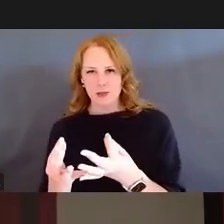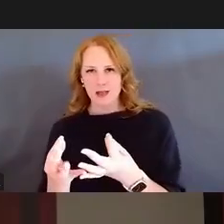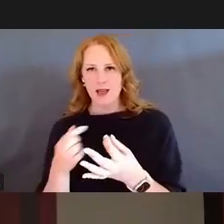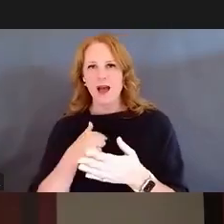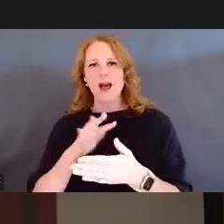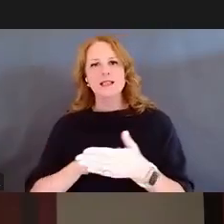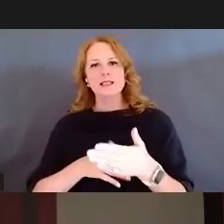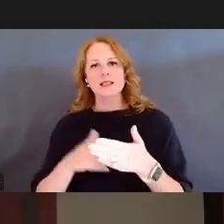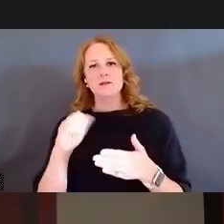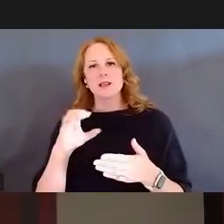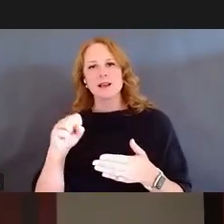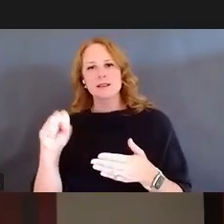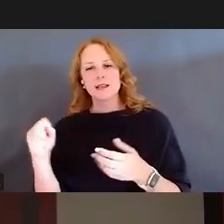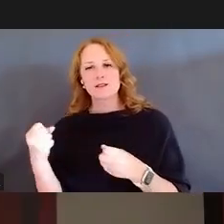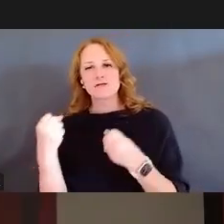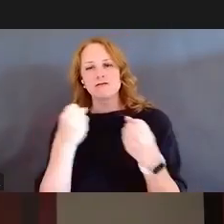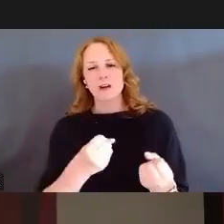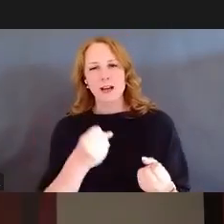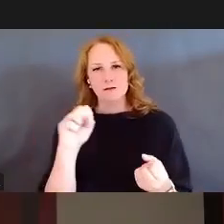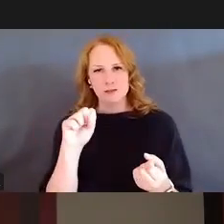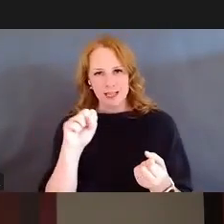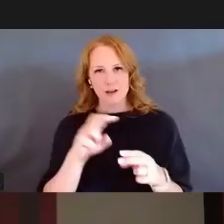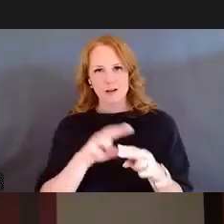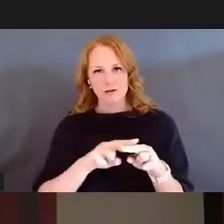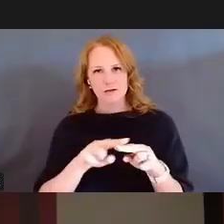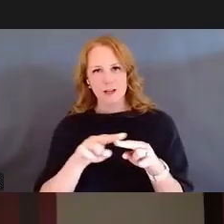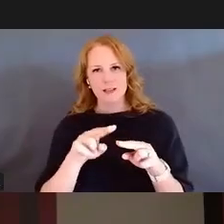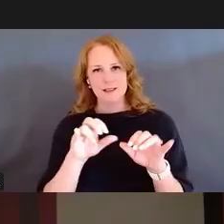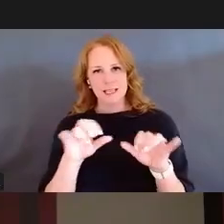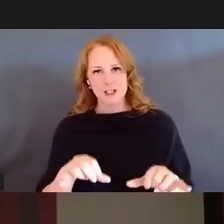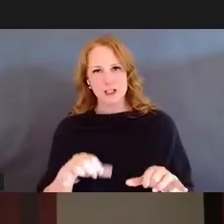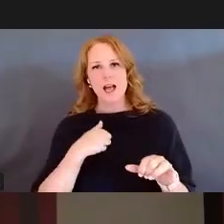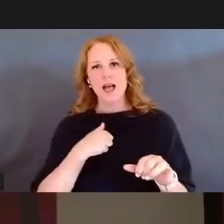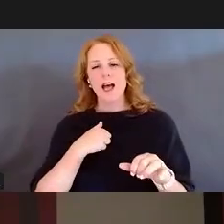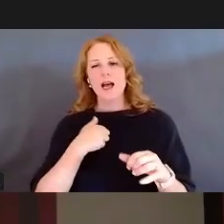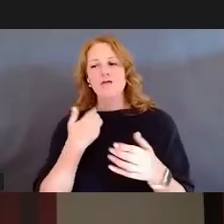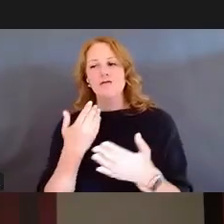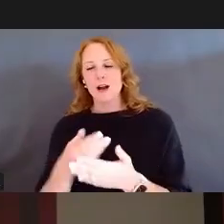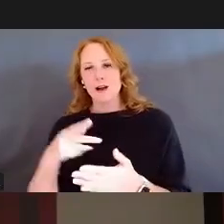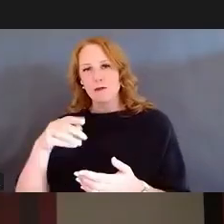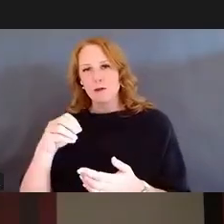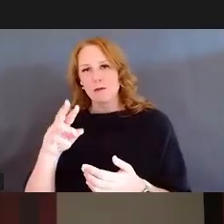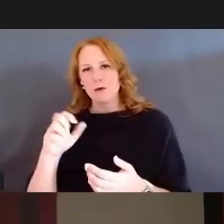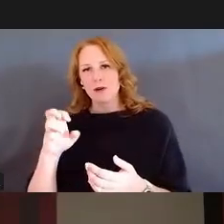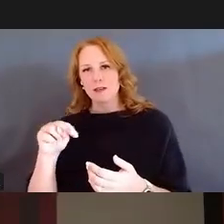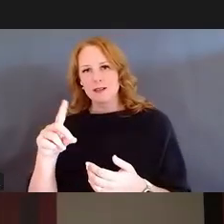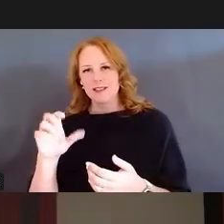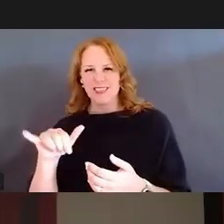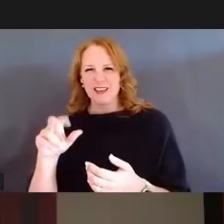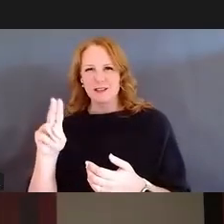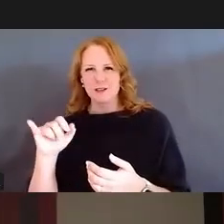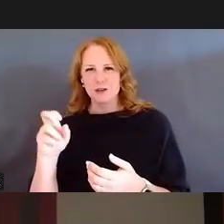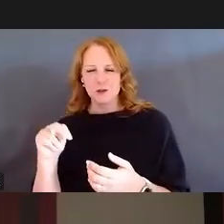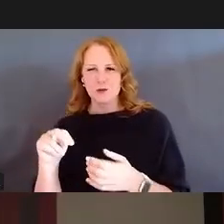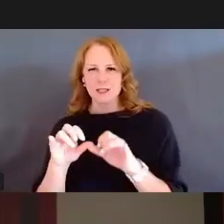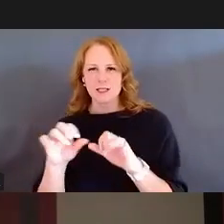me down to Seattle to the train station and then when I got to Portland uh Union Station I uh use